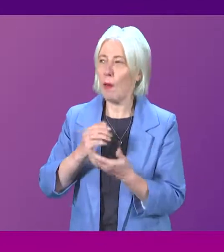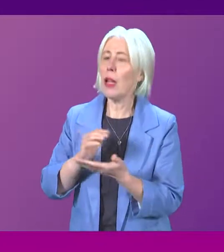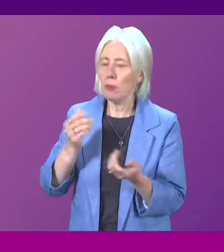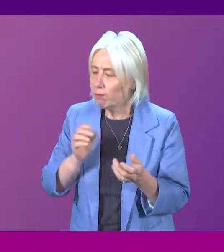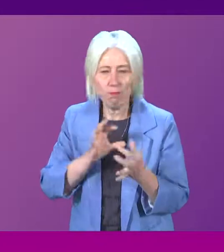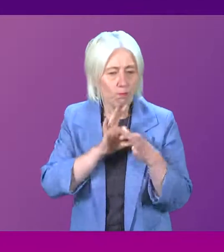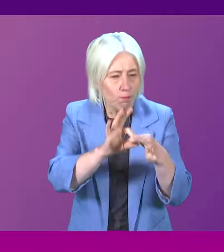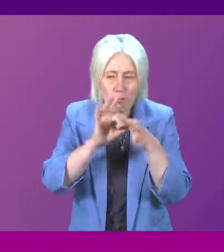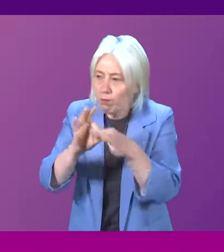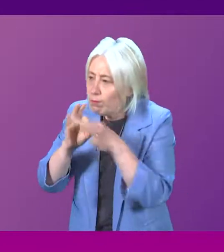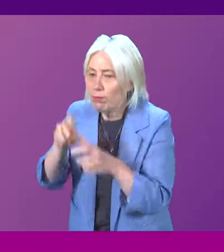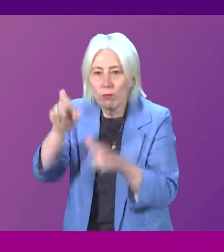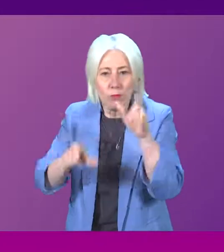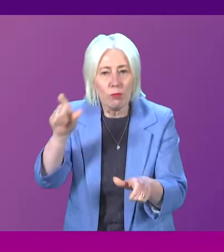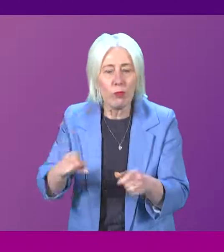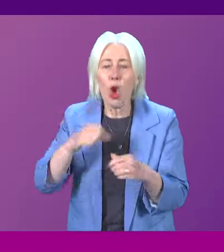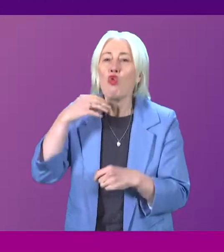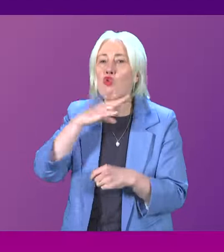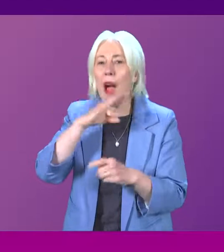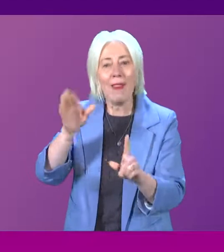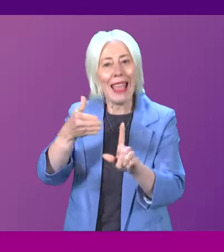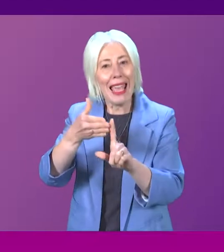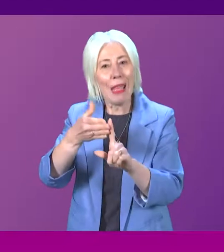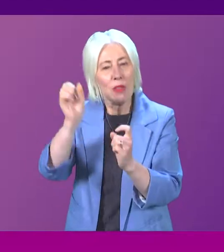the public on draft aims and principles for the Scottish inquiry.